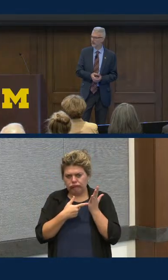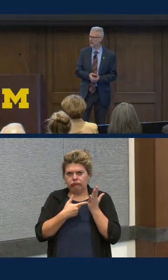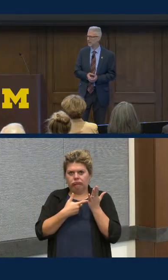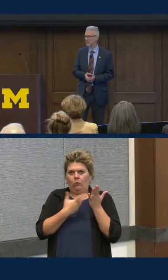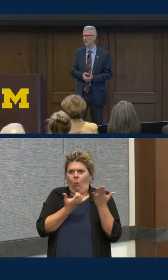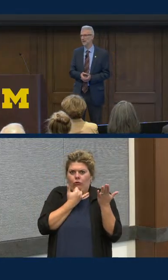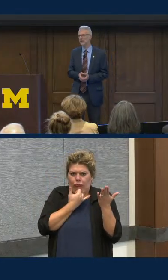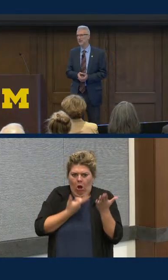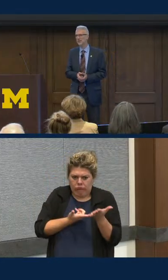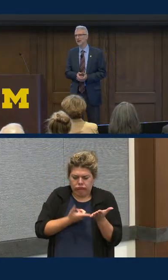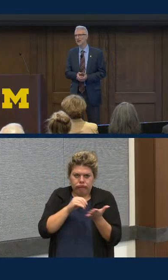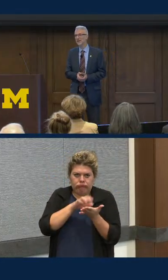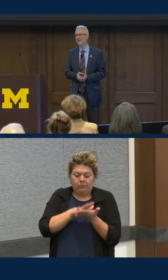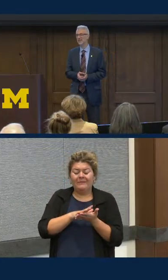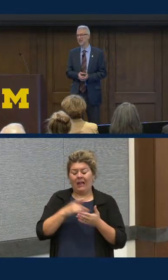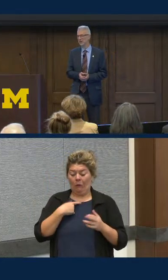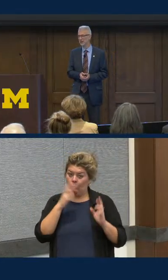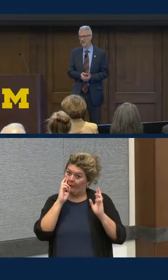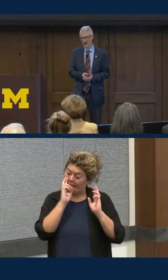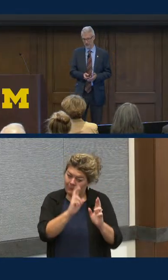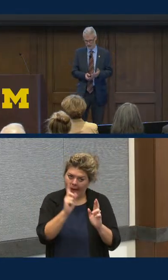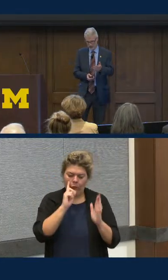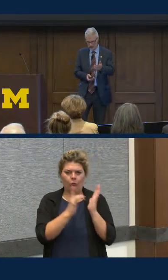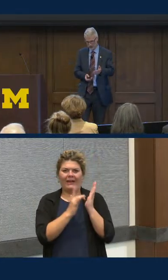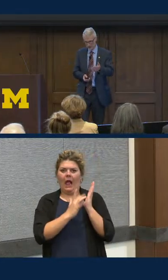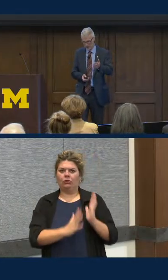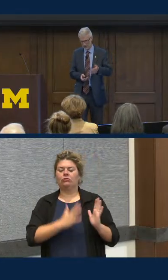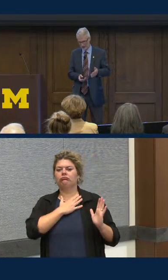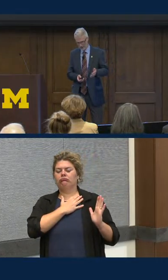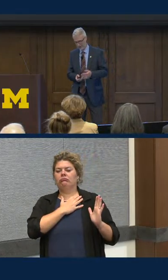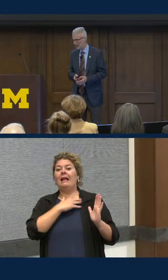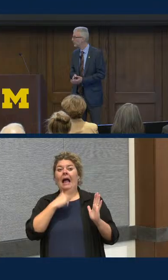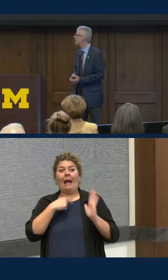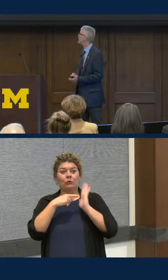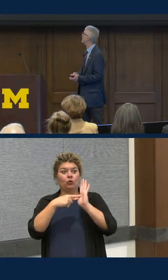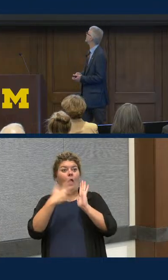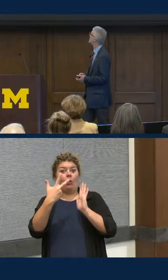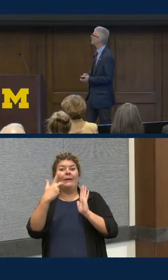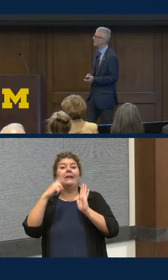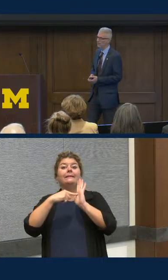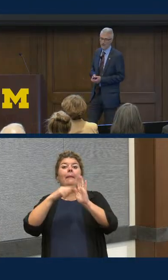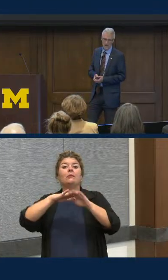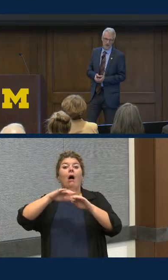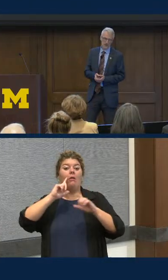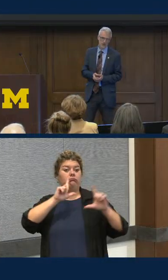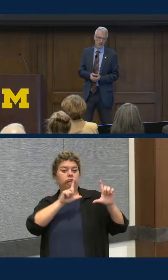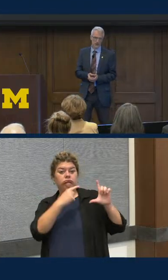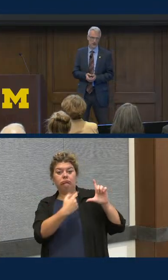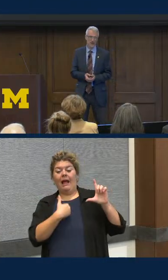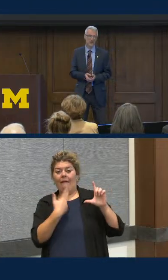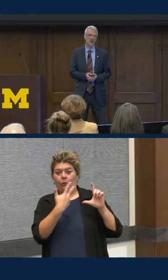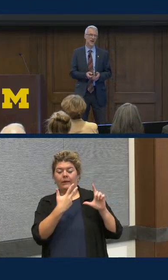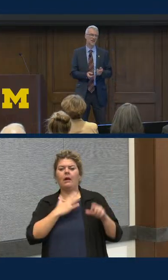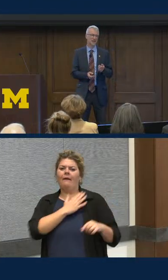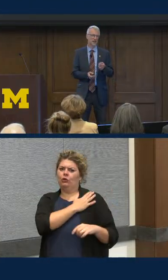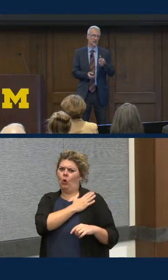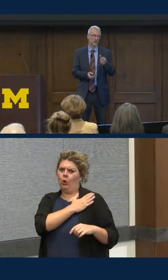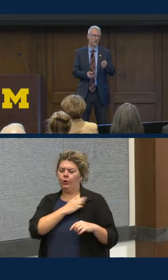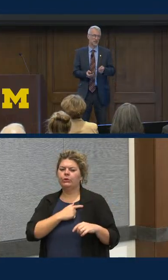admiration for the radiologists that do the job. I'm showing you three example images of a